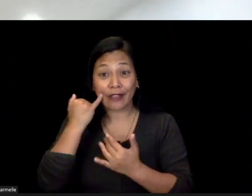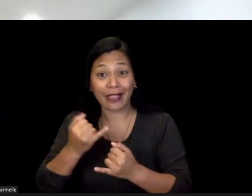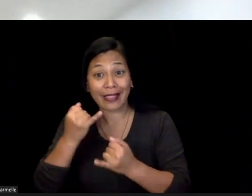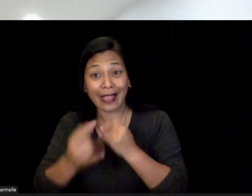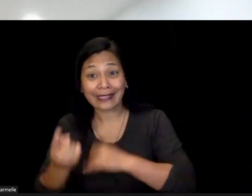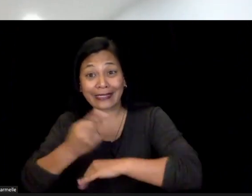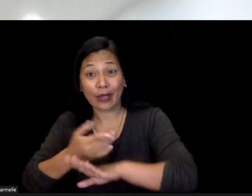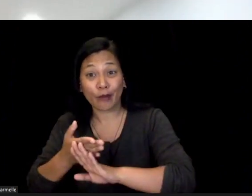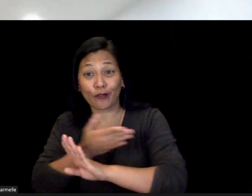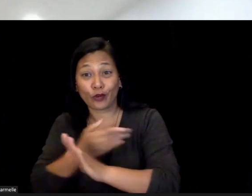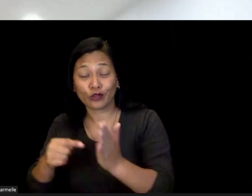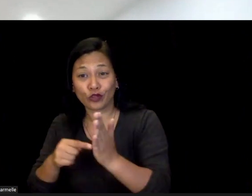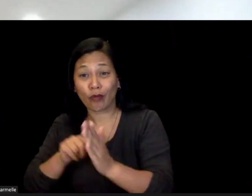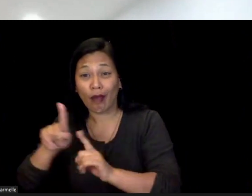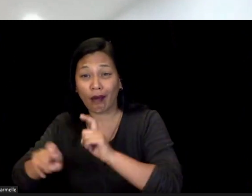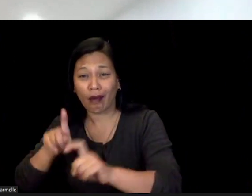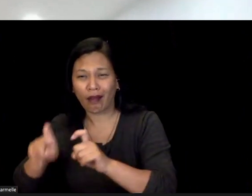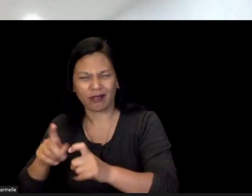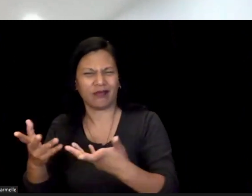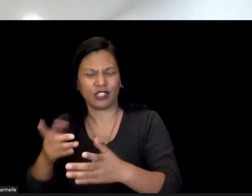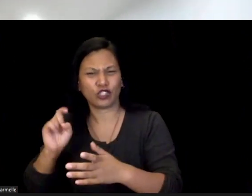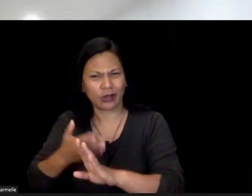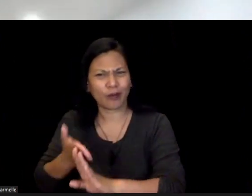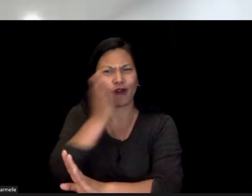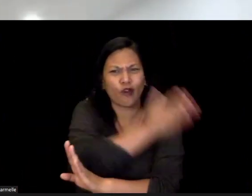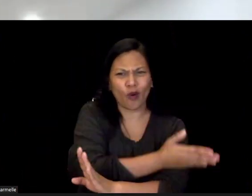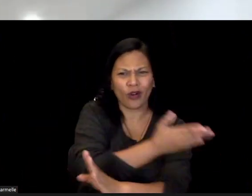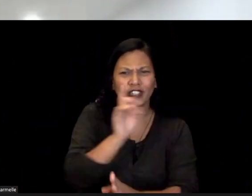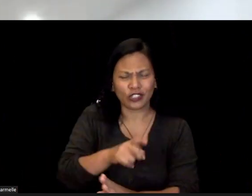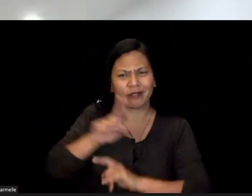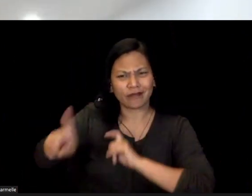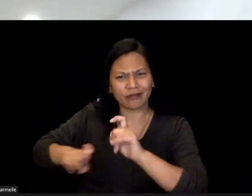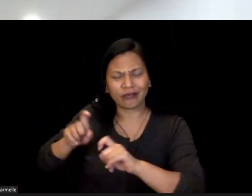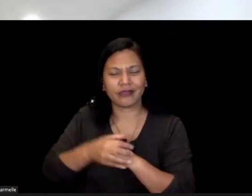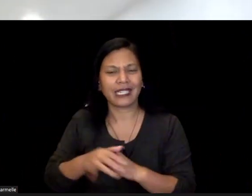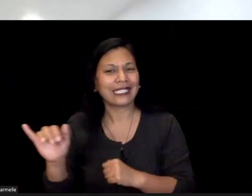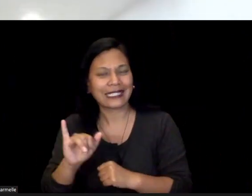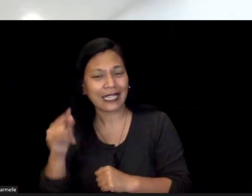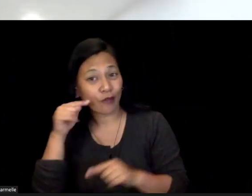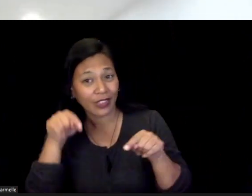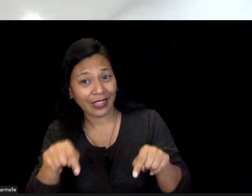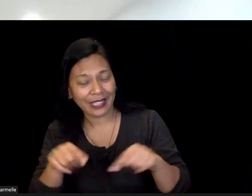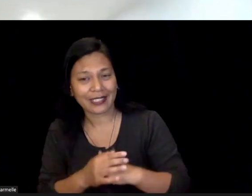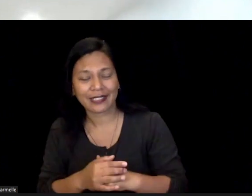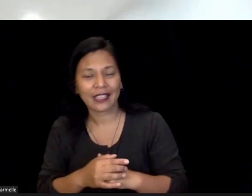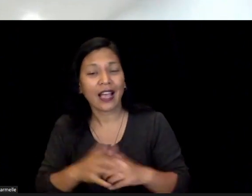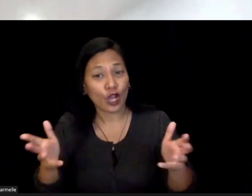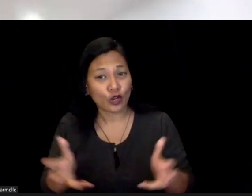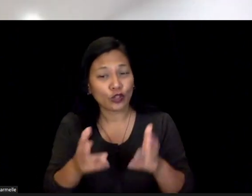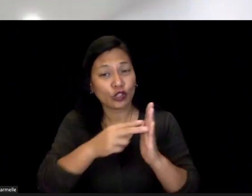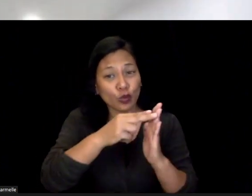And so I think it's just that kind of general life advice of read it all the way through it's complex, ask a lot of questions and I would